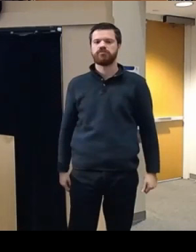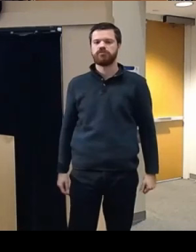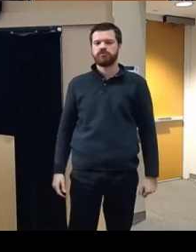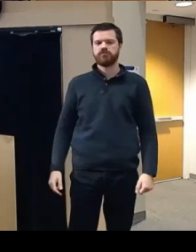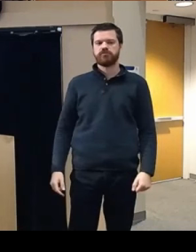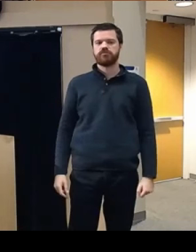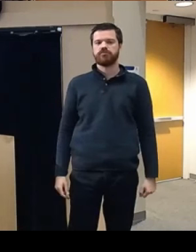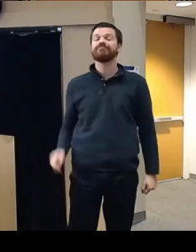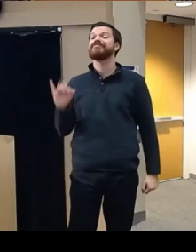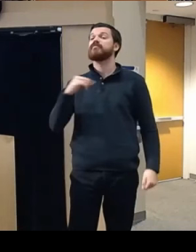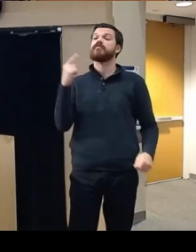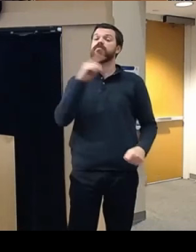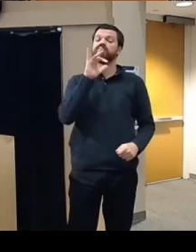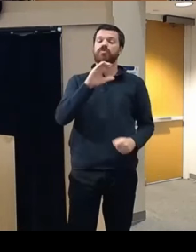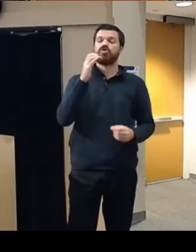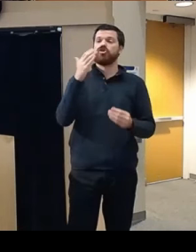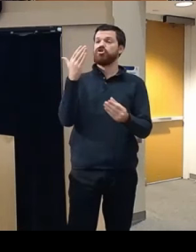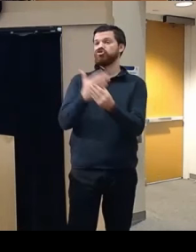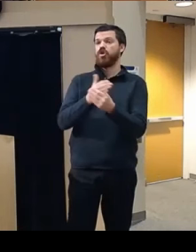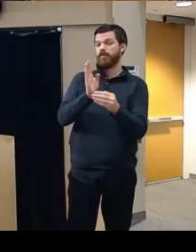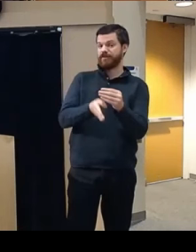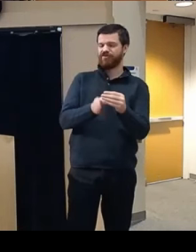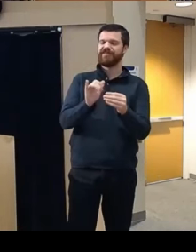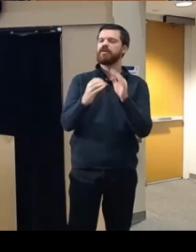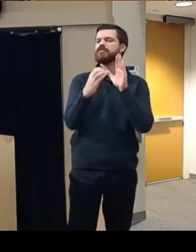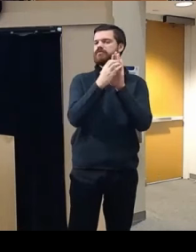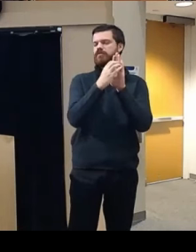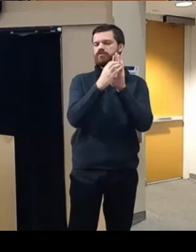um if I go to chart completion that's the section where it would come up as bold if